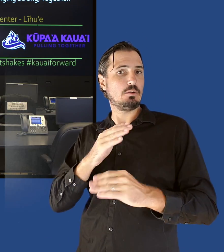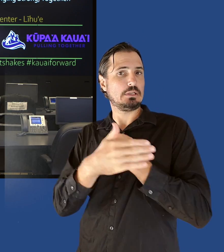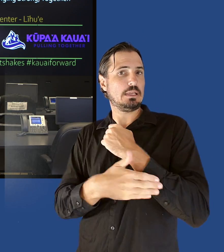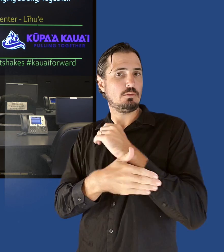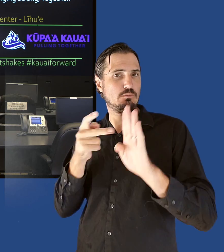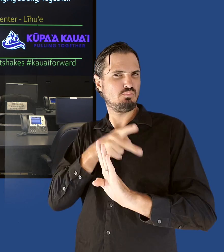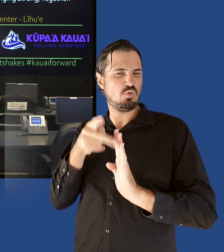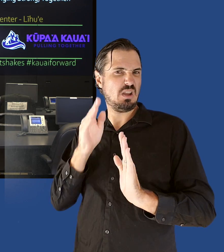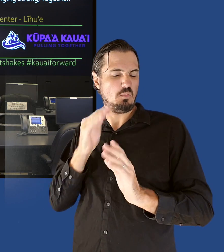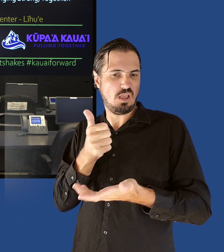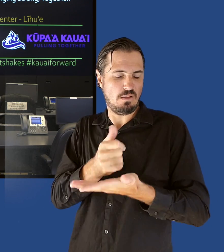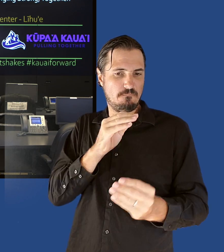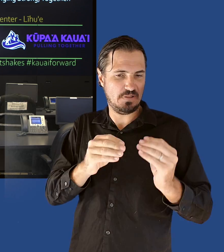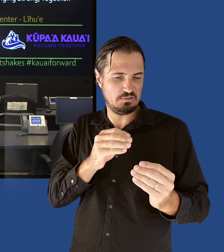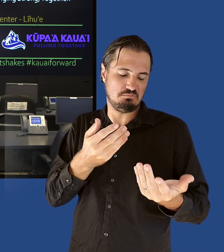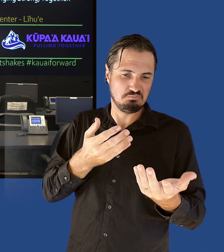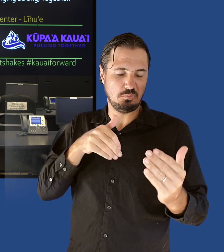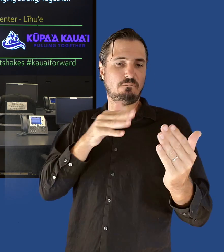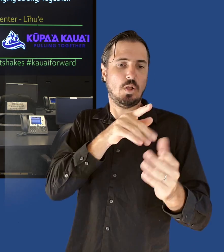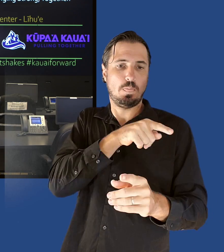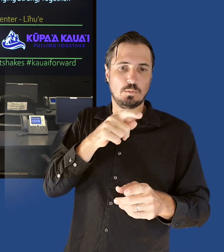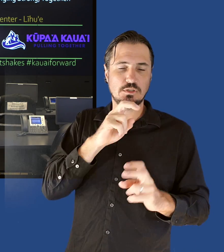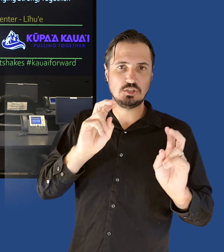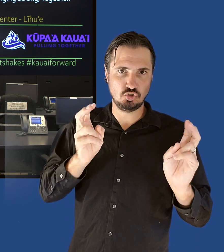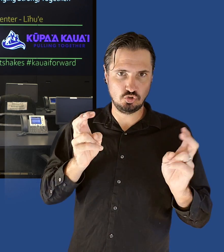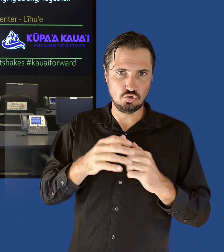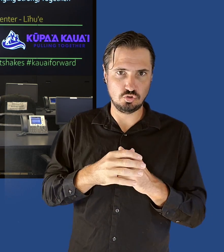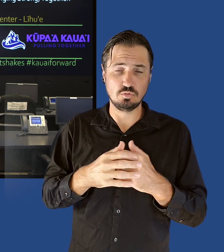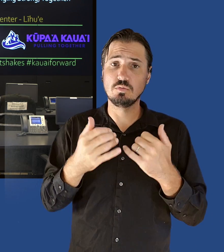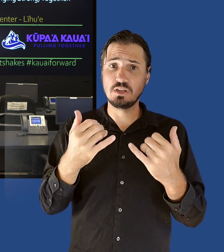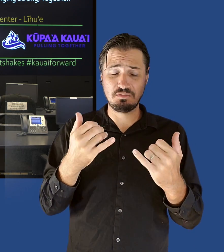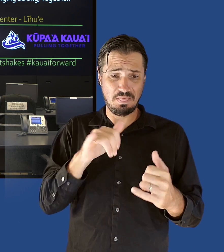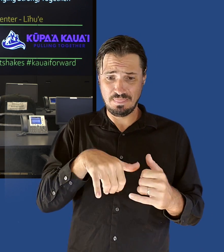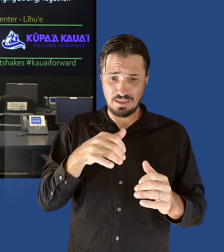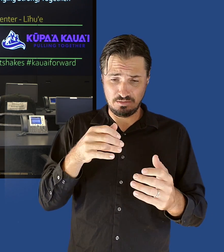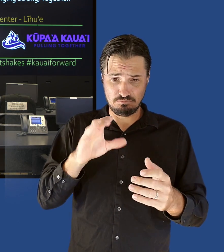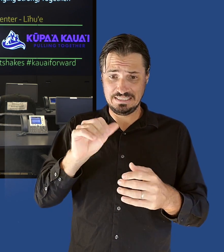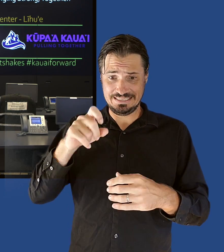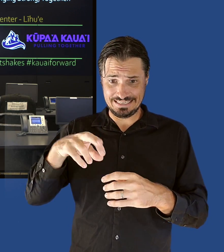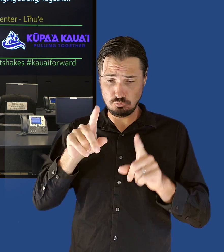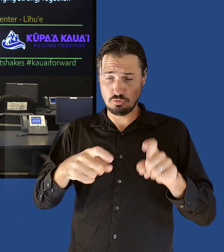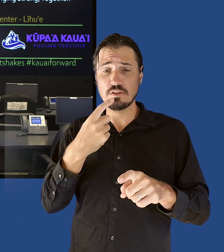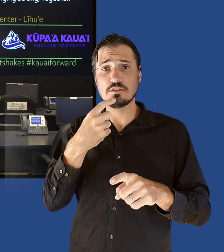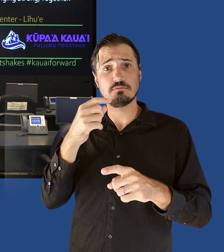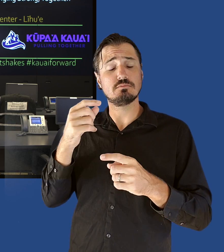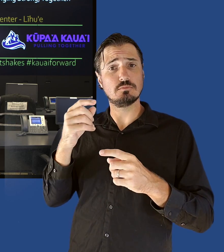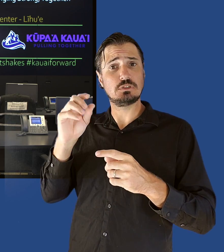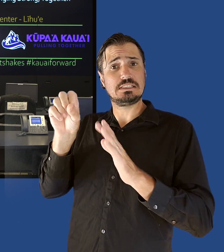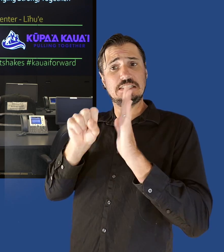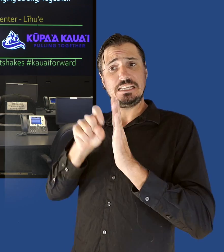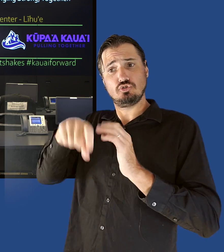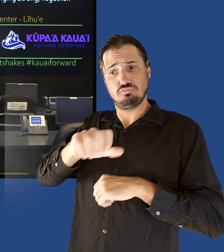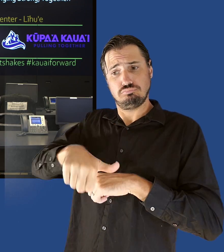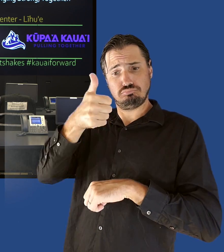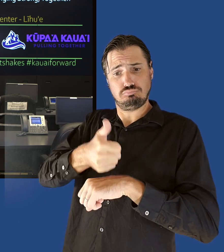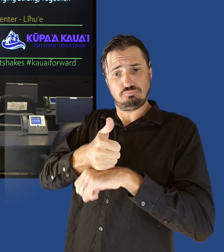The study also suggests that the state consider the development of a temporary workforce program focused on infrastructure and conservation projects.